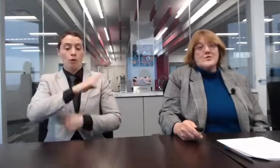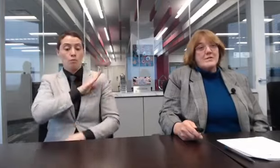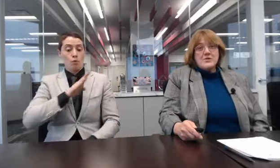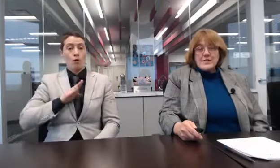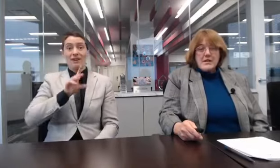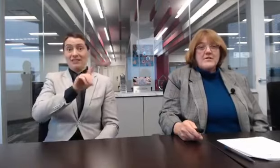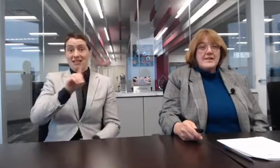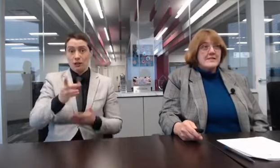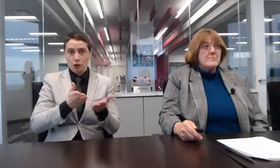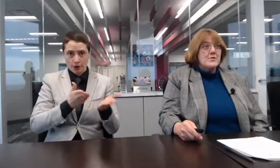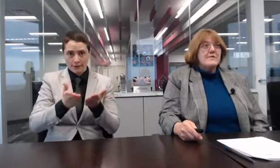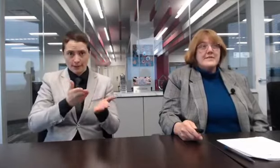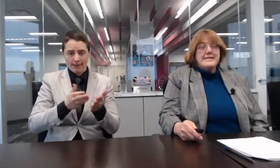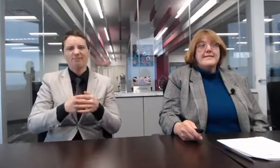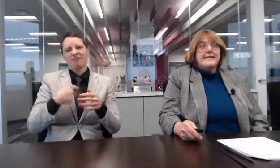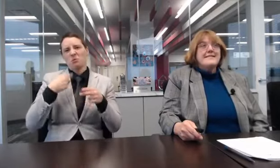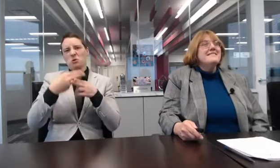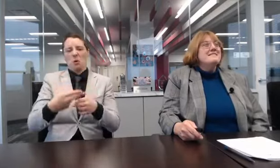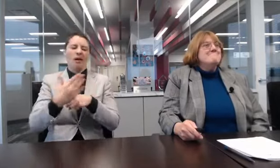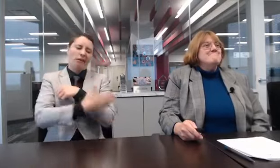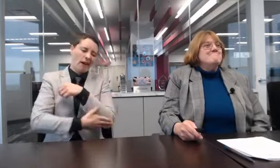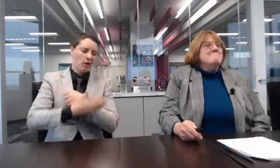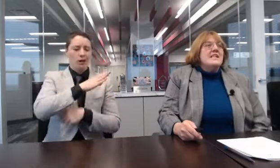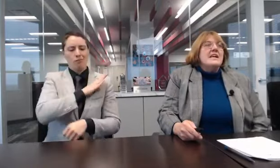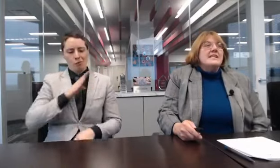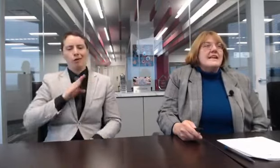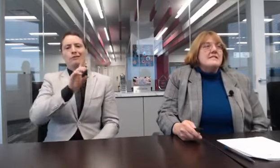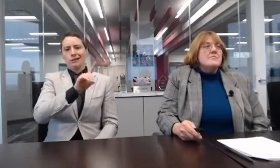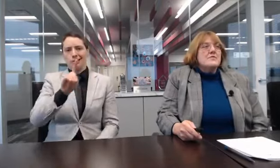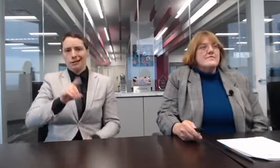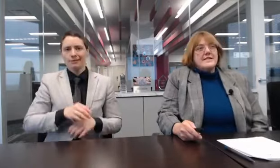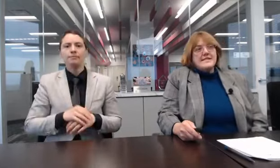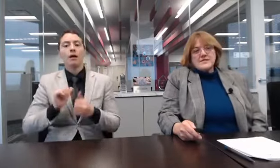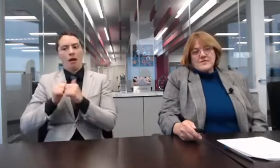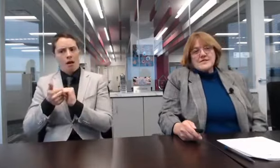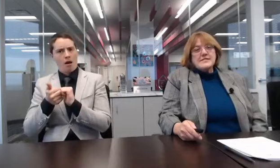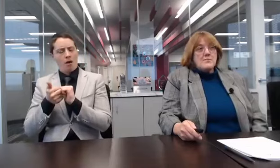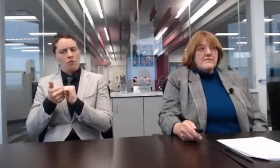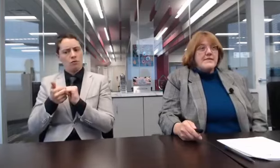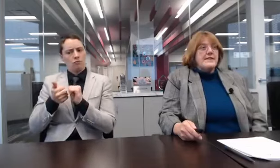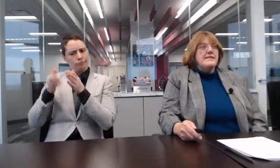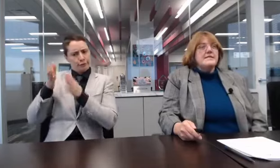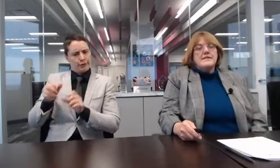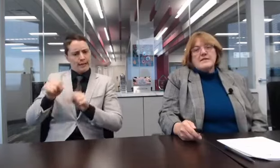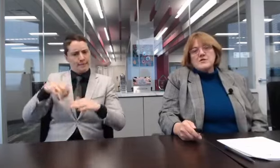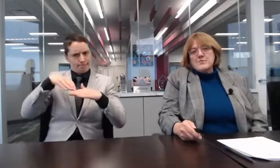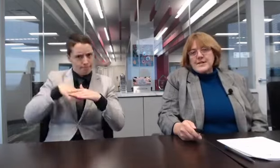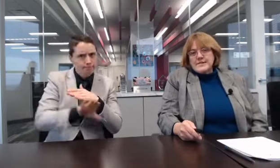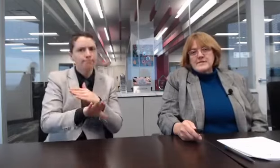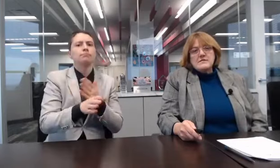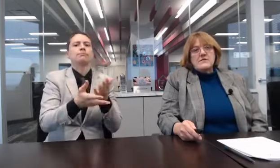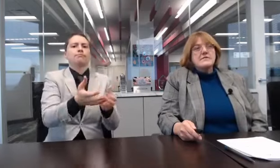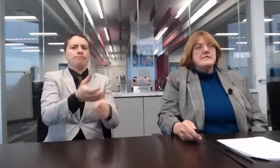which I'm going to call the County Board of DD. County Board of DD Services, provided to eligible kids and adults